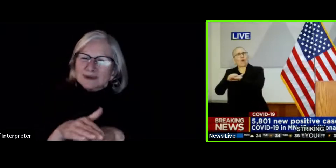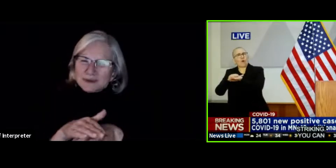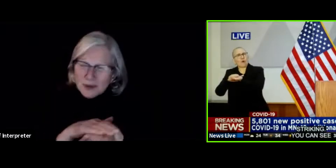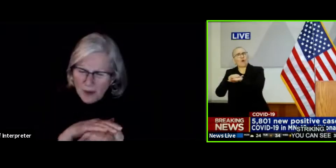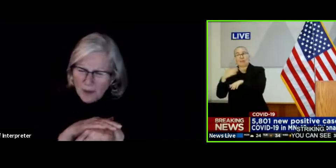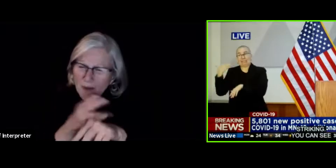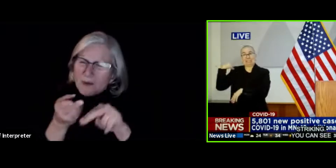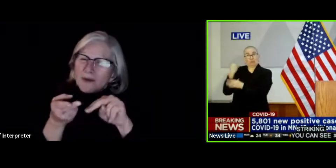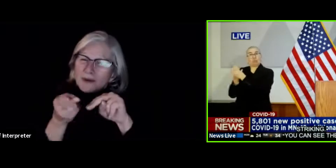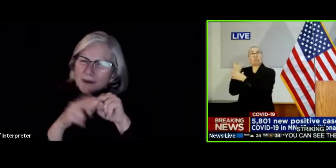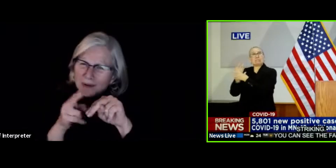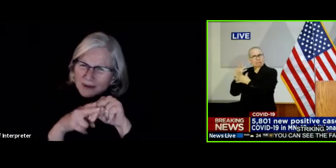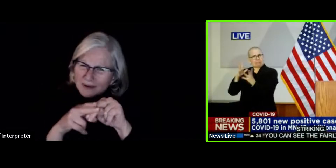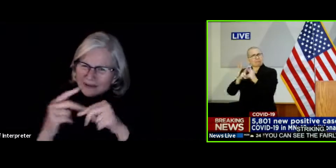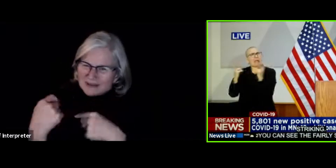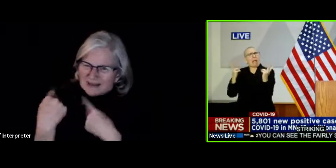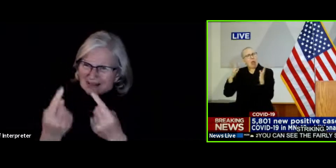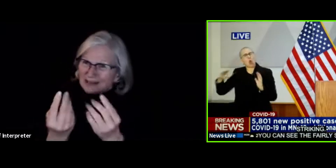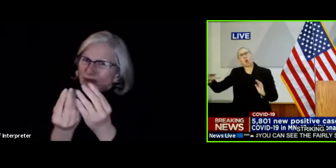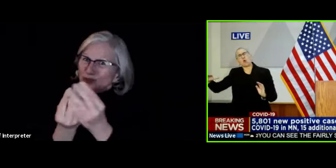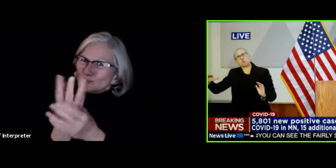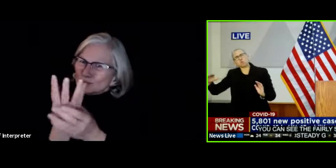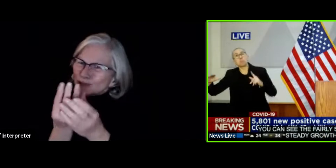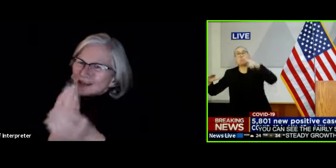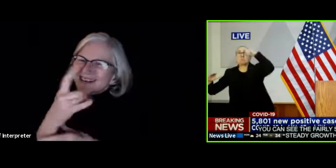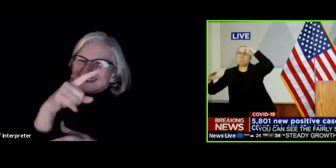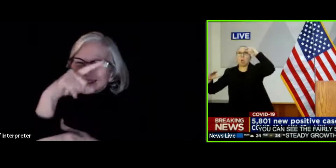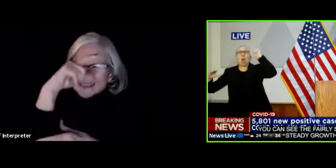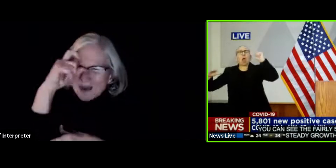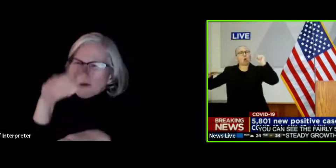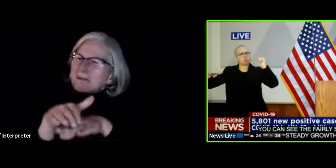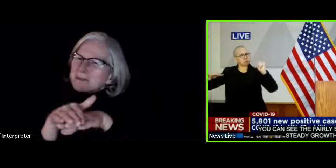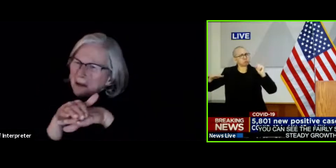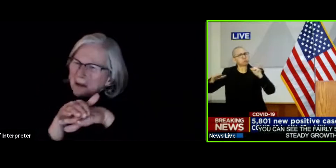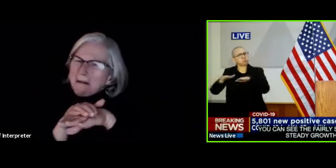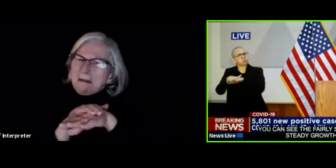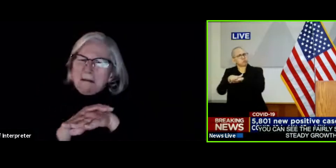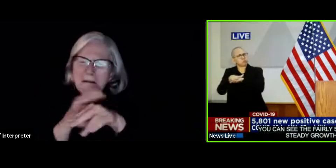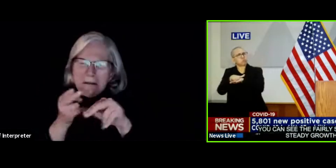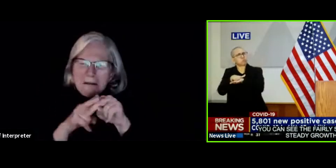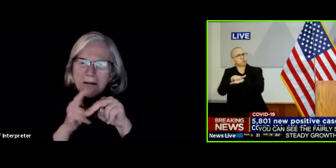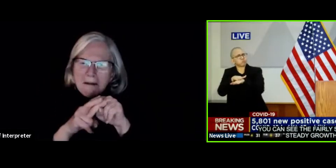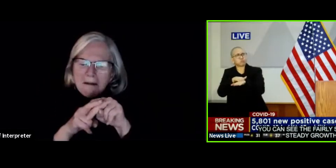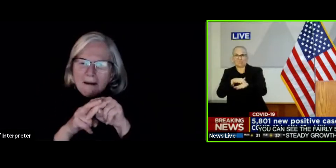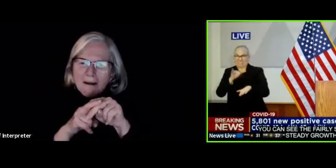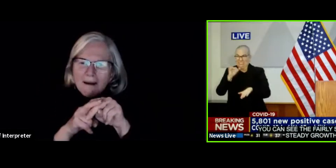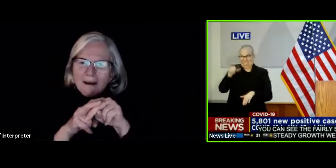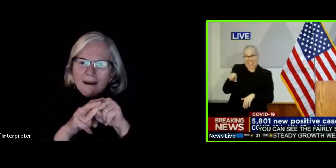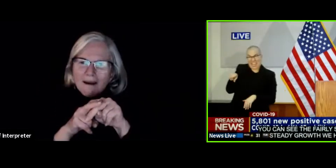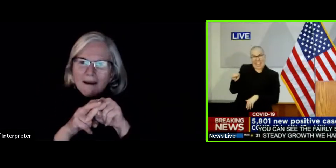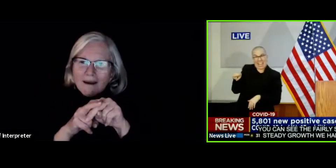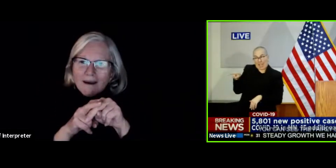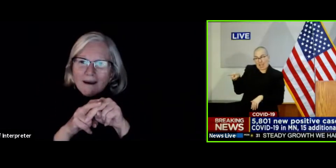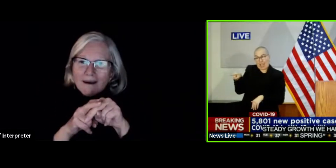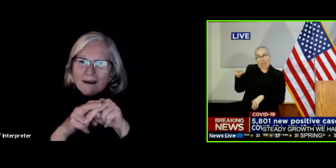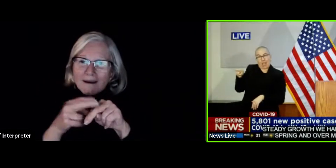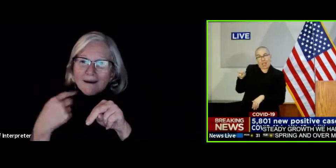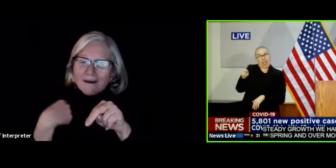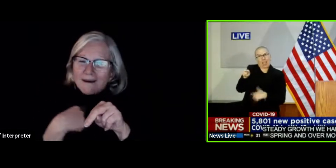OF THE SUMMER. IDEALLY, WE WOULD HAVE SEEN MORE OF A DECLINE IN THE SUMMER MONTHS THAN WE DID.